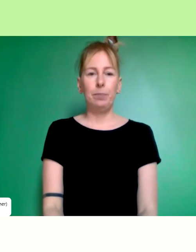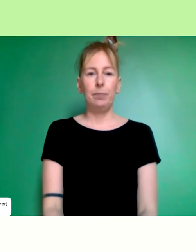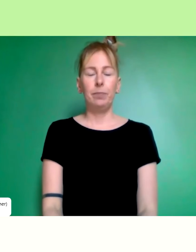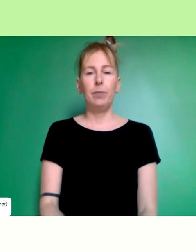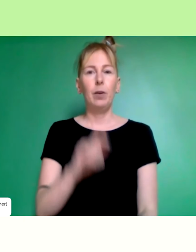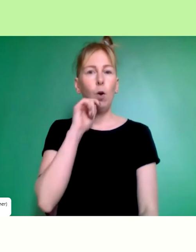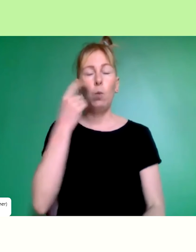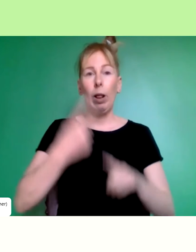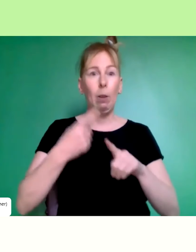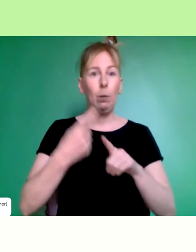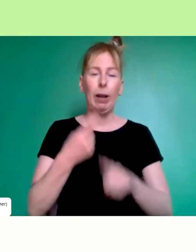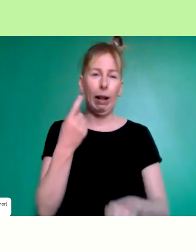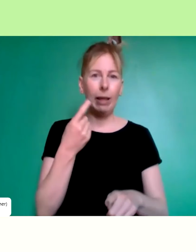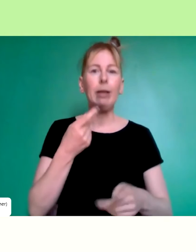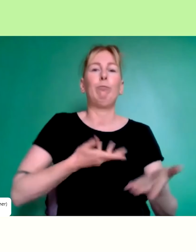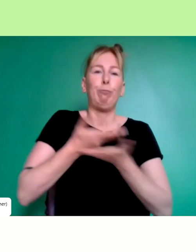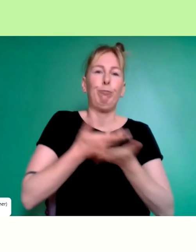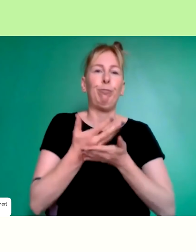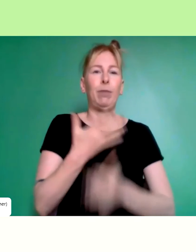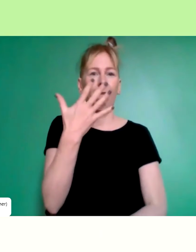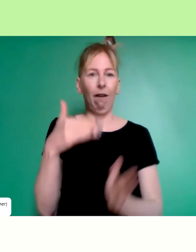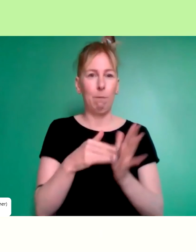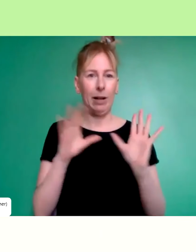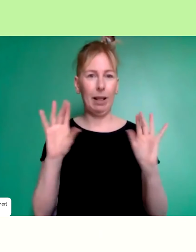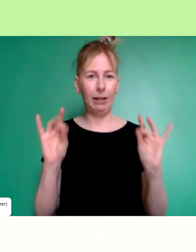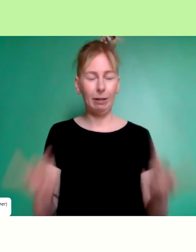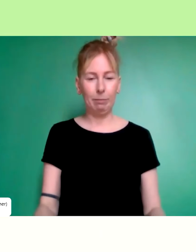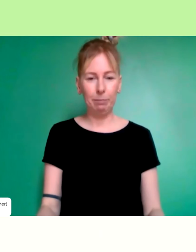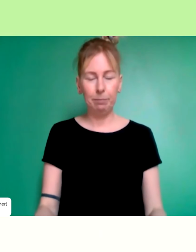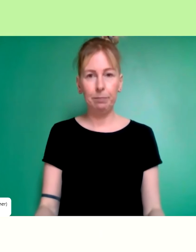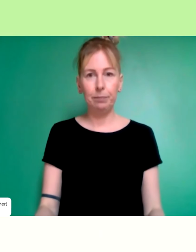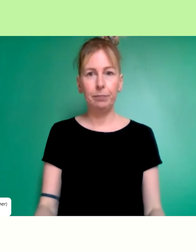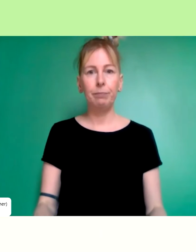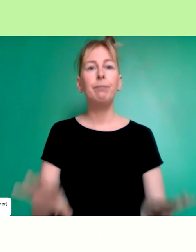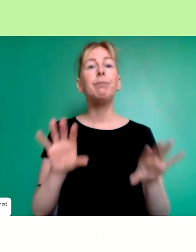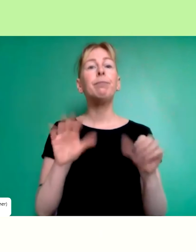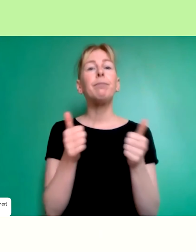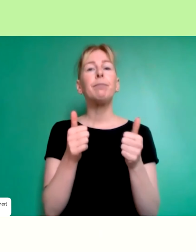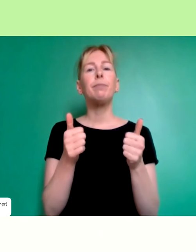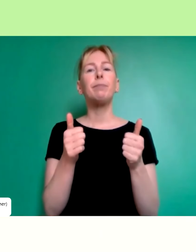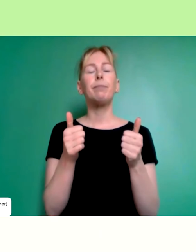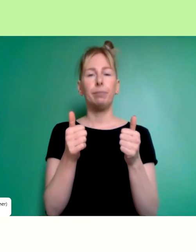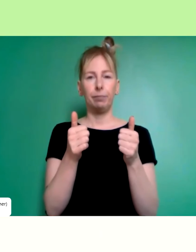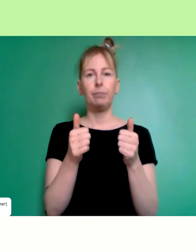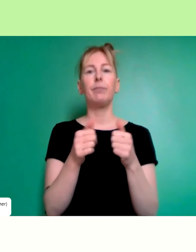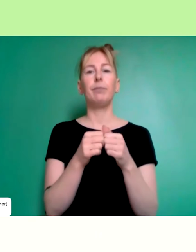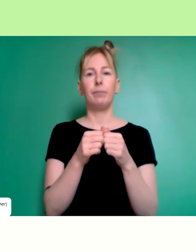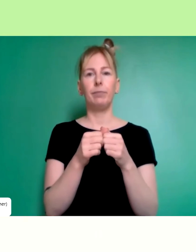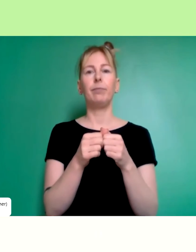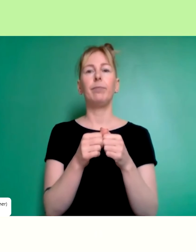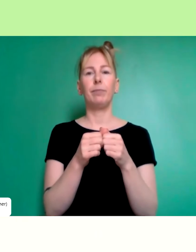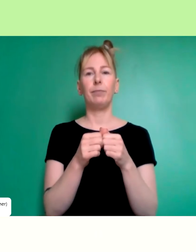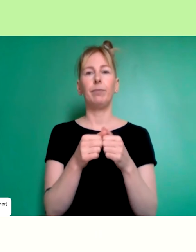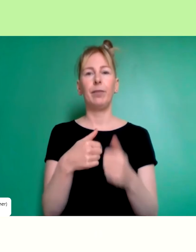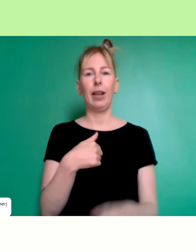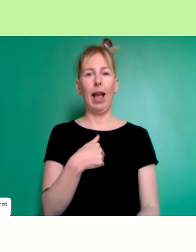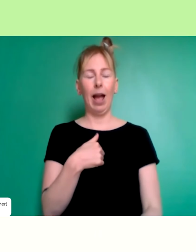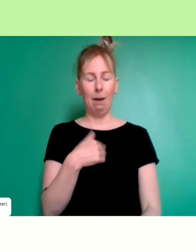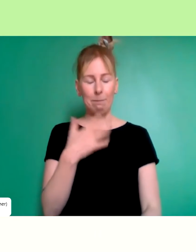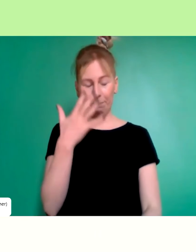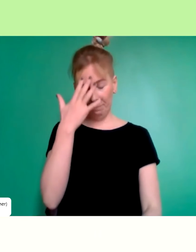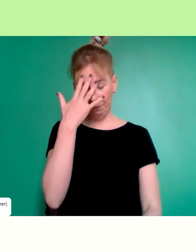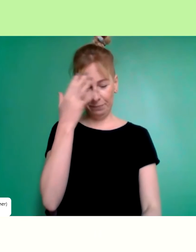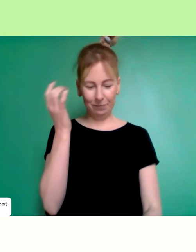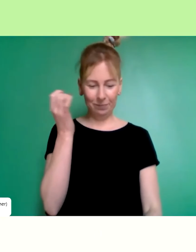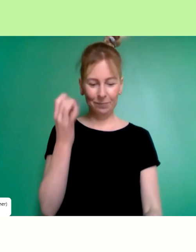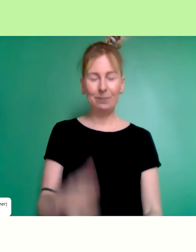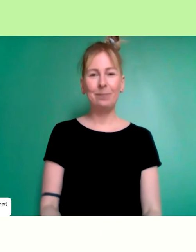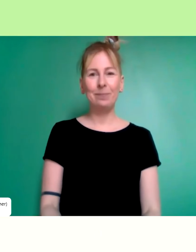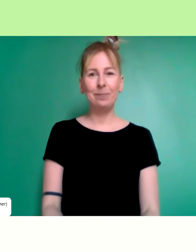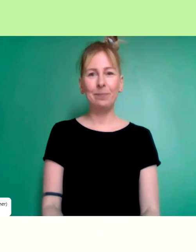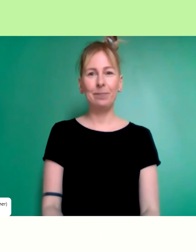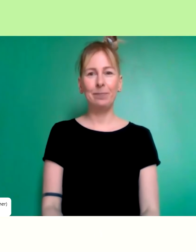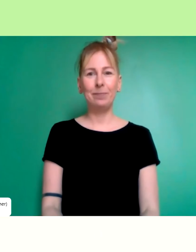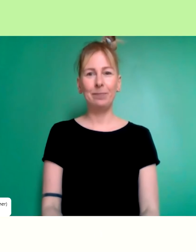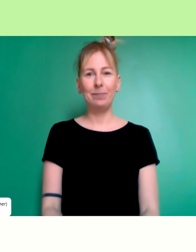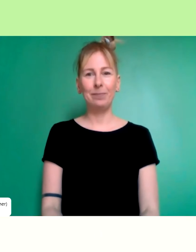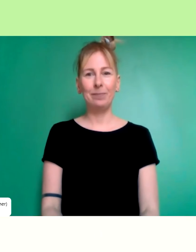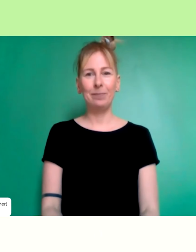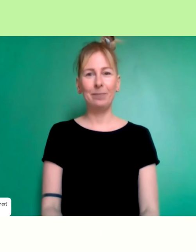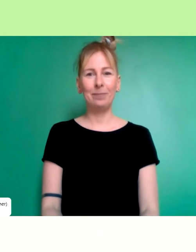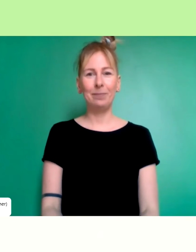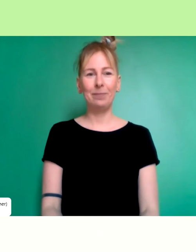I've only got five minutes. So I am a – oh god, I'm stuck